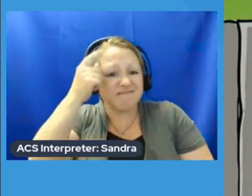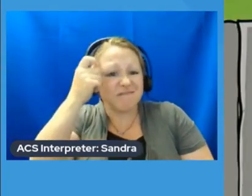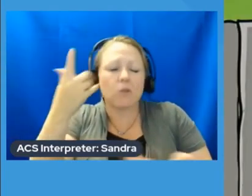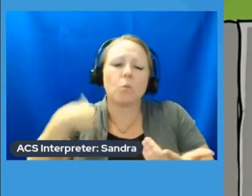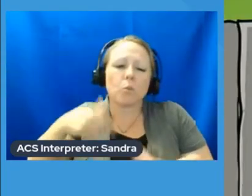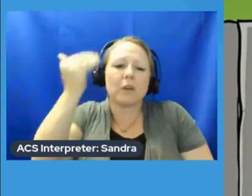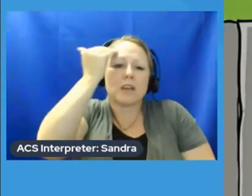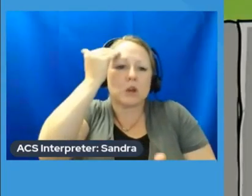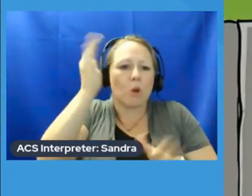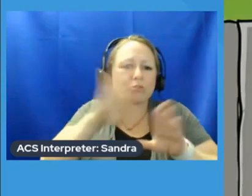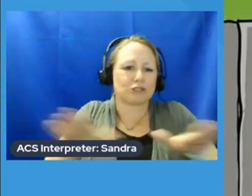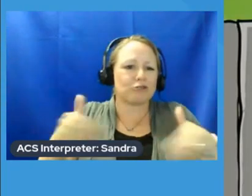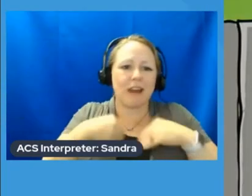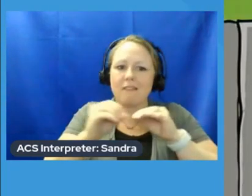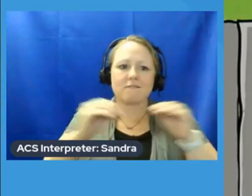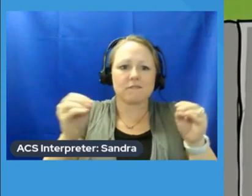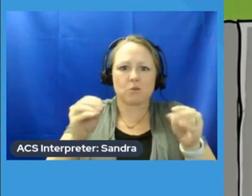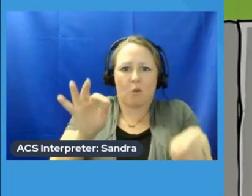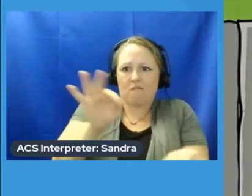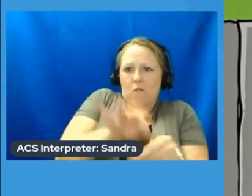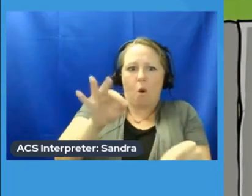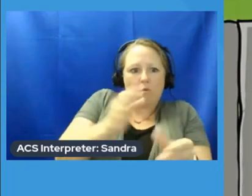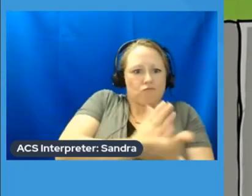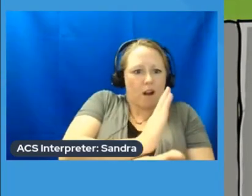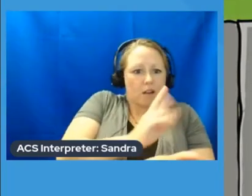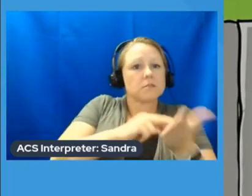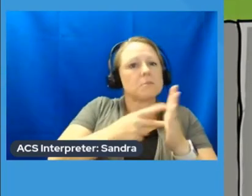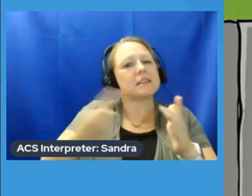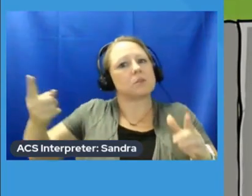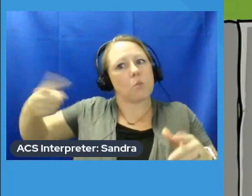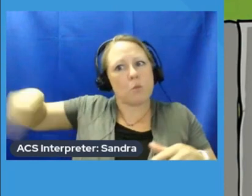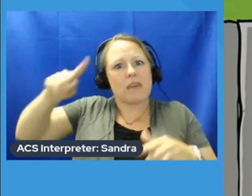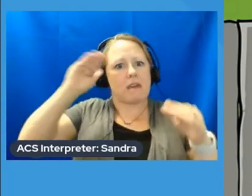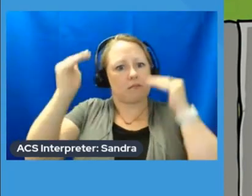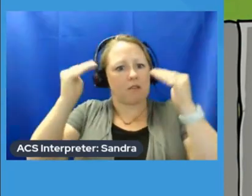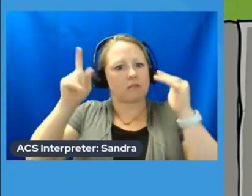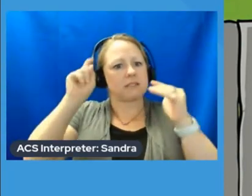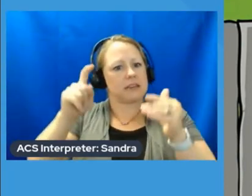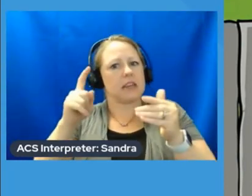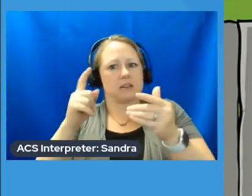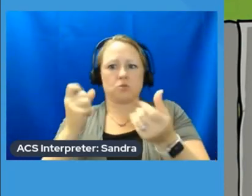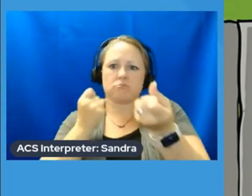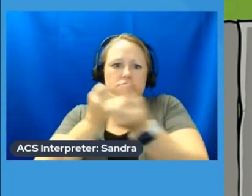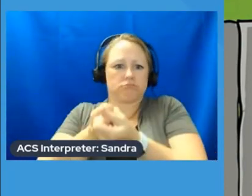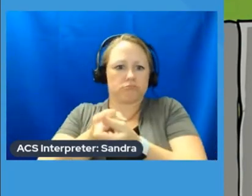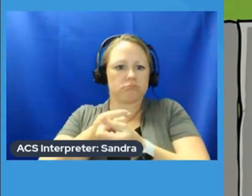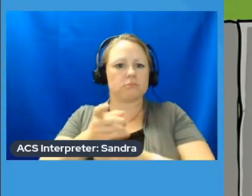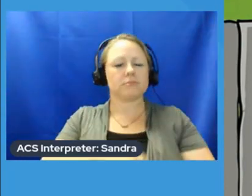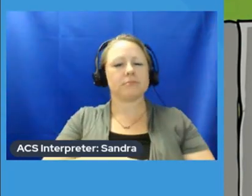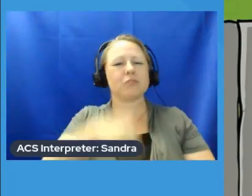Do you remember that image of equity at the ballpark? It's a great visual to explain the distinction